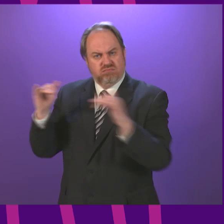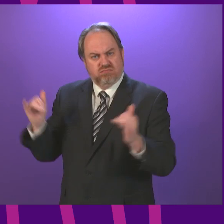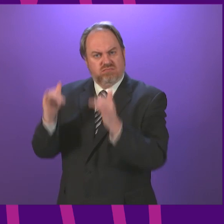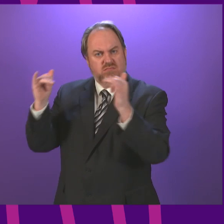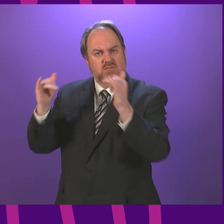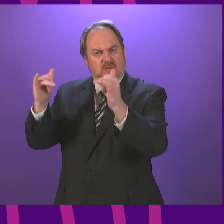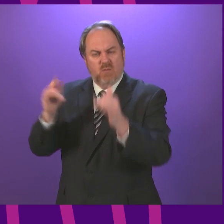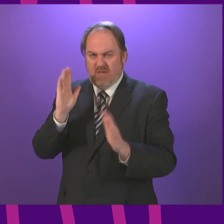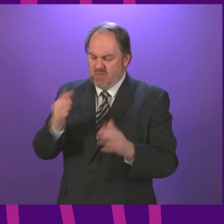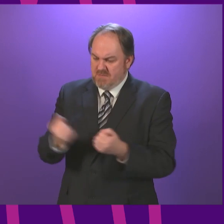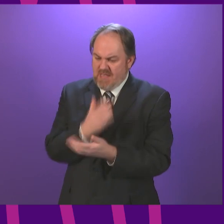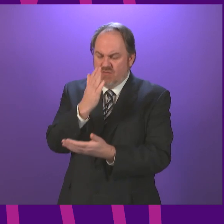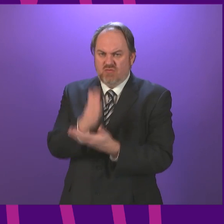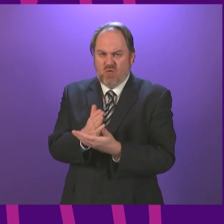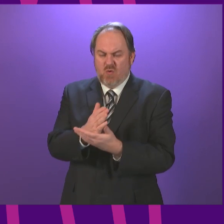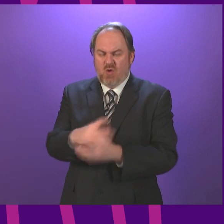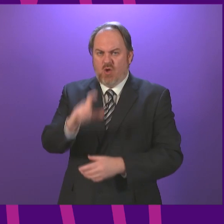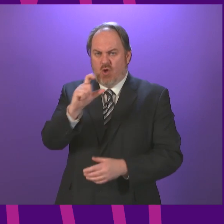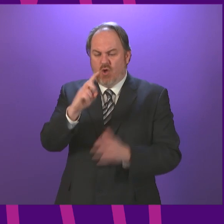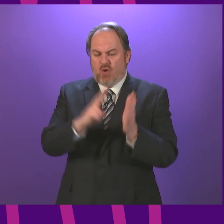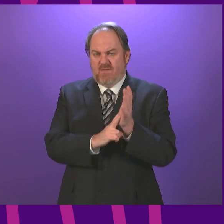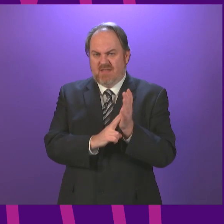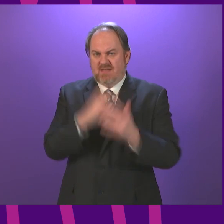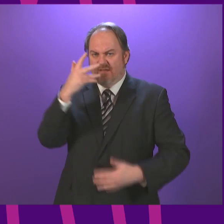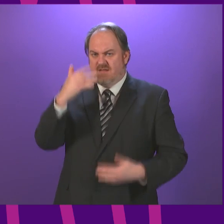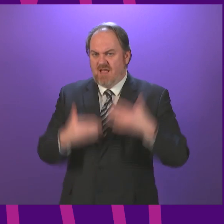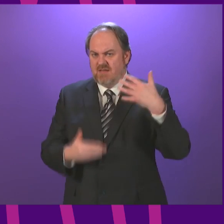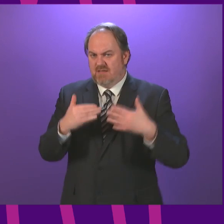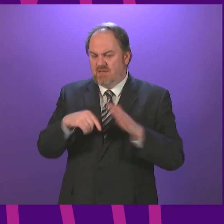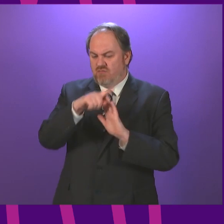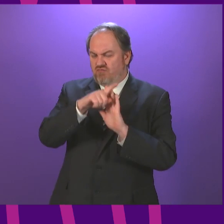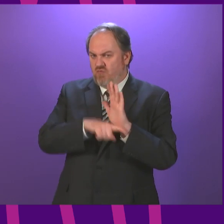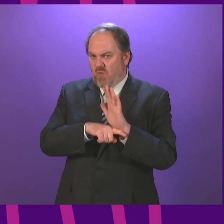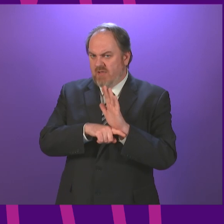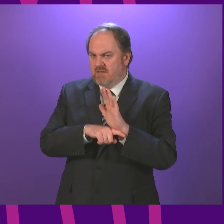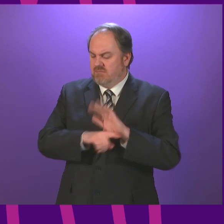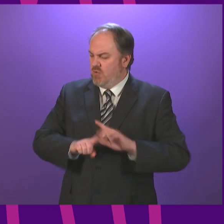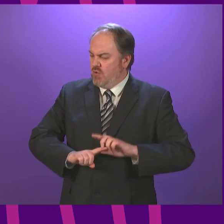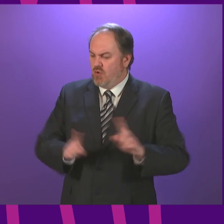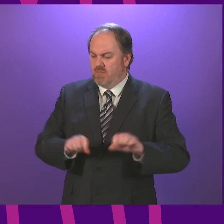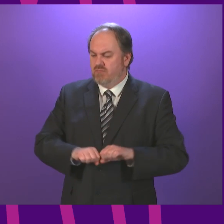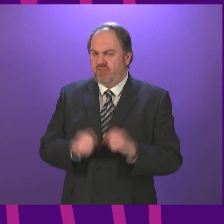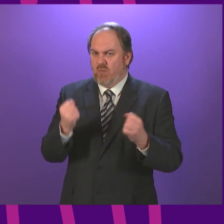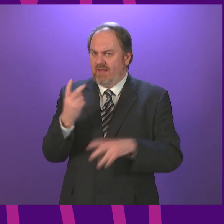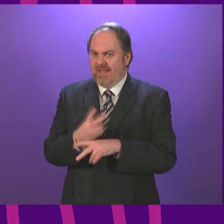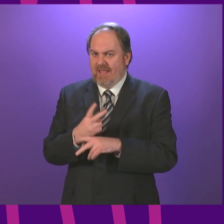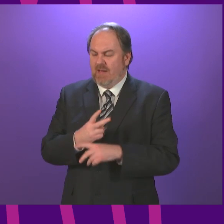Covid-19 restrictions are followed and there is no repeat of such disgraceful behaviour. (S5T-02697)